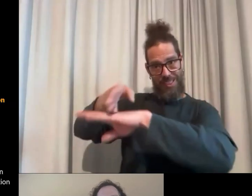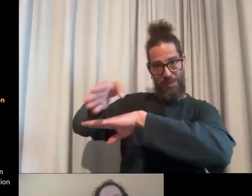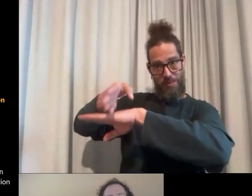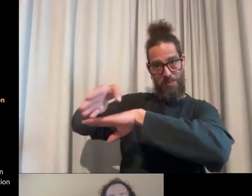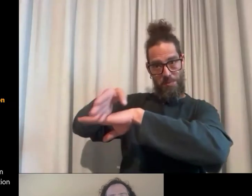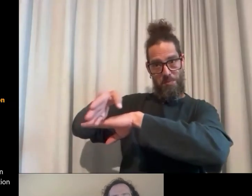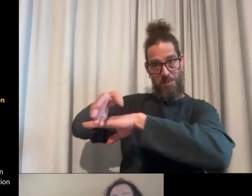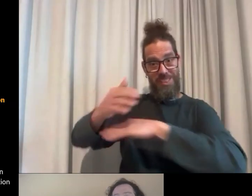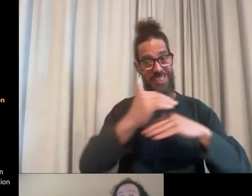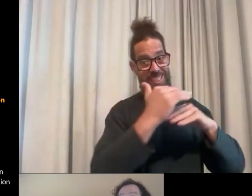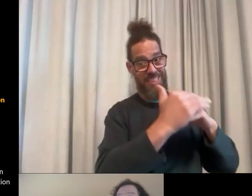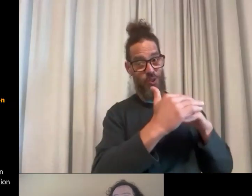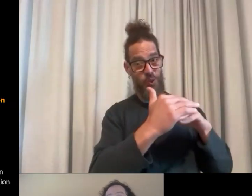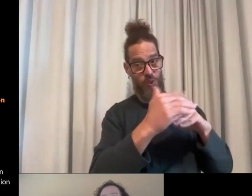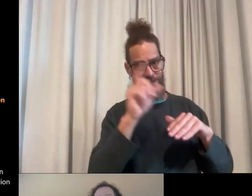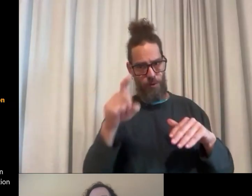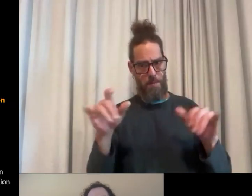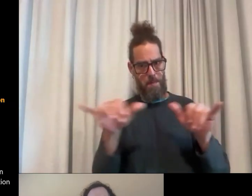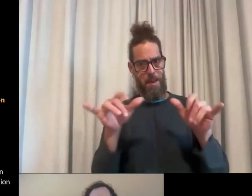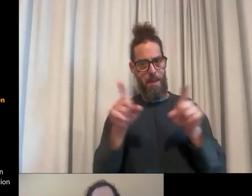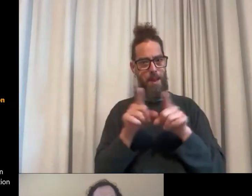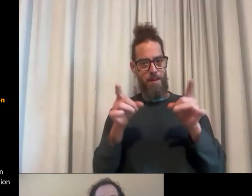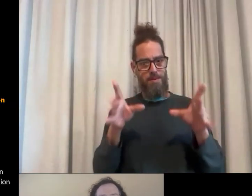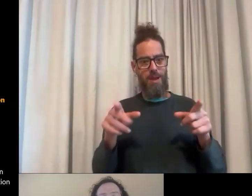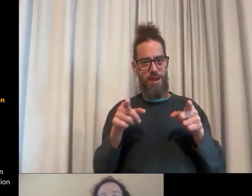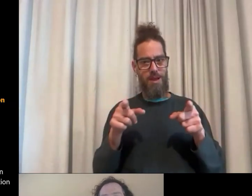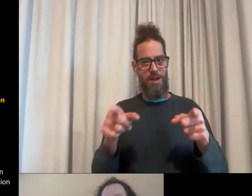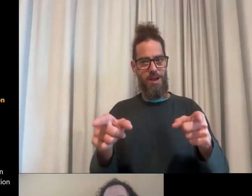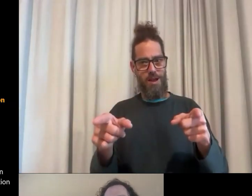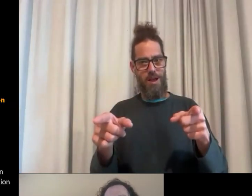how we can have security and accessibility working together